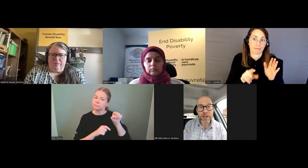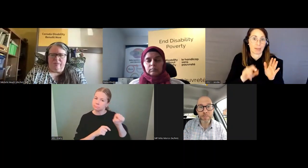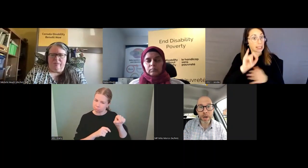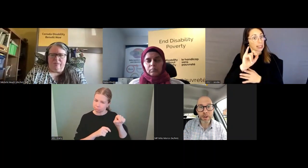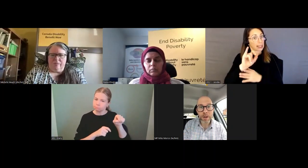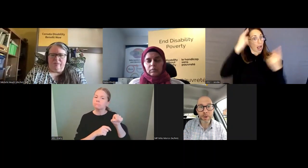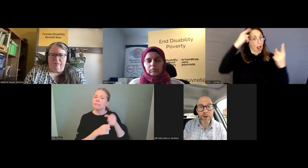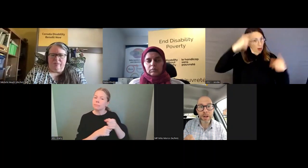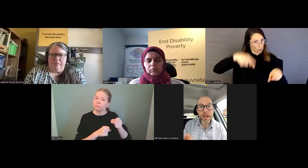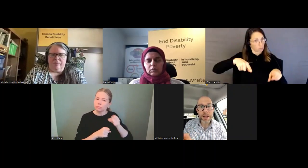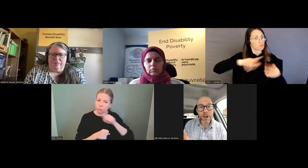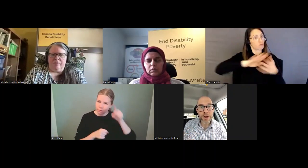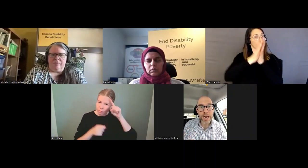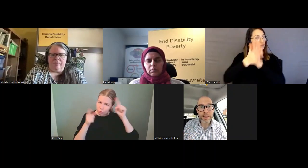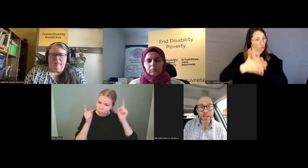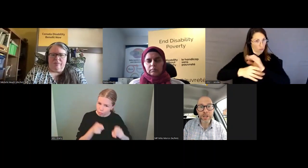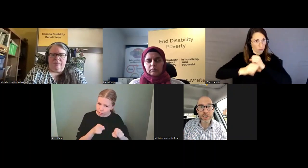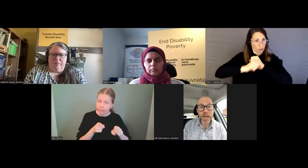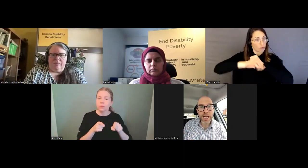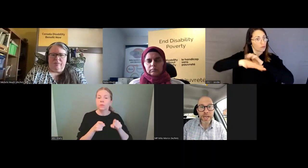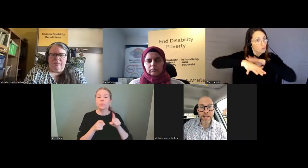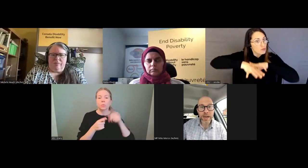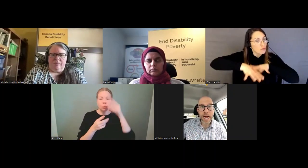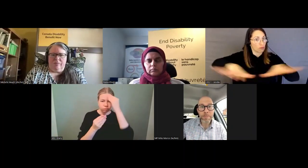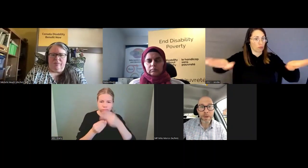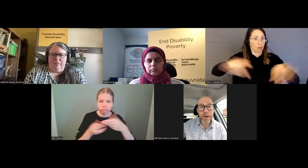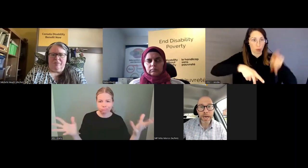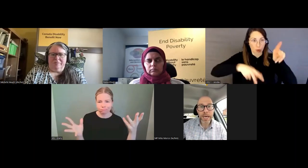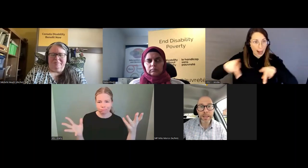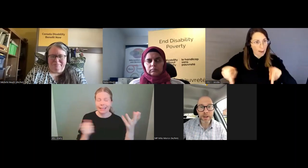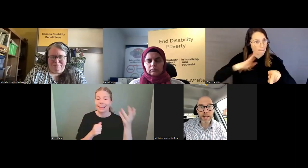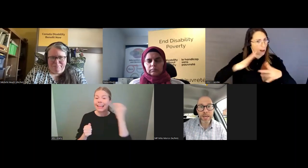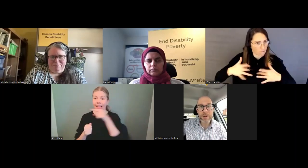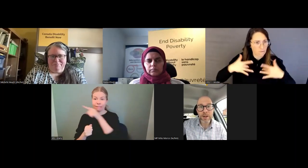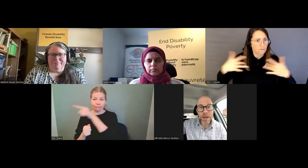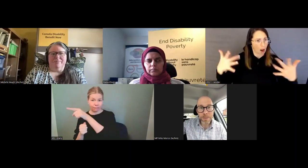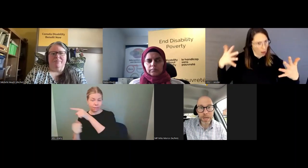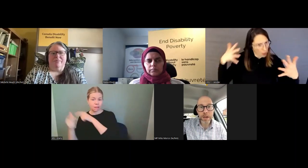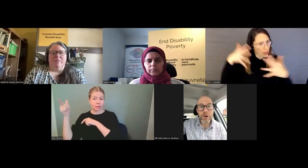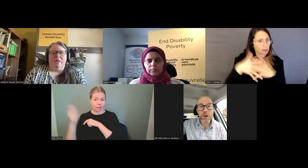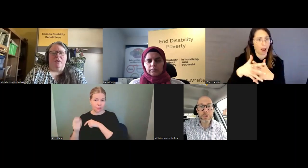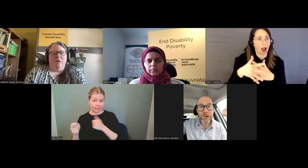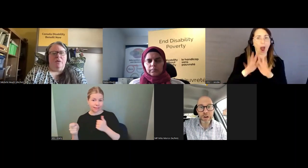POSSIBLE THAT NOTHING SHADY IS GOING TO HAPPEN BEHIND THE SCENES BECAUSE THOSE AGREEMENTS